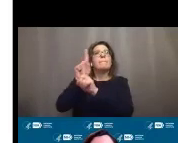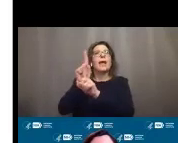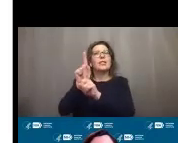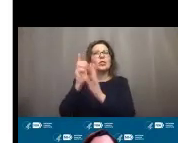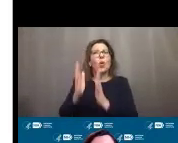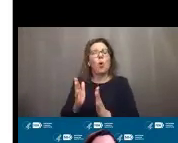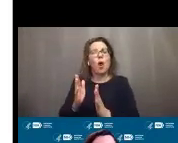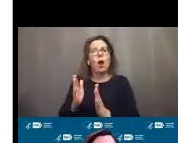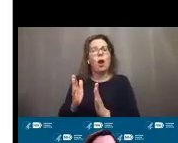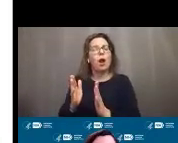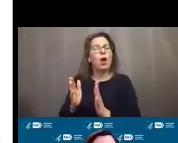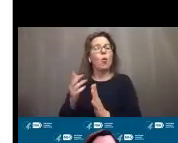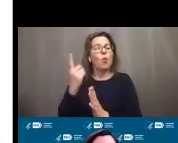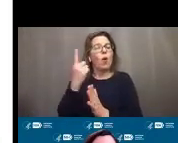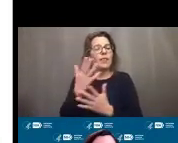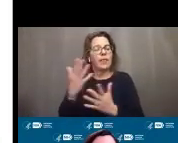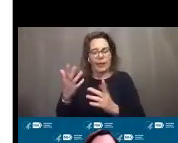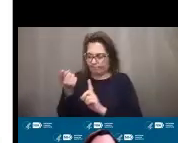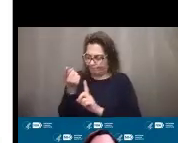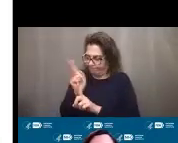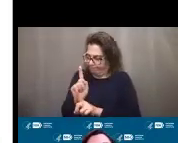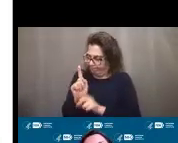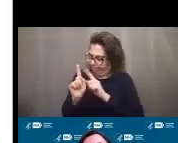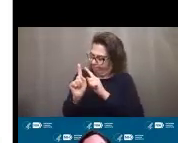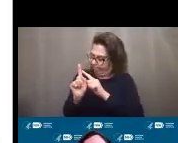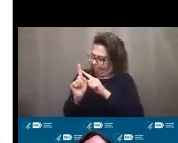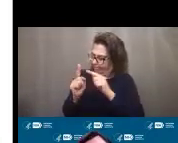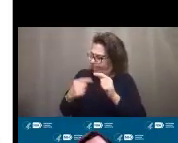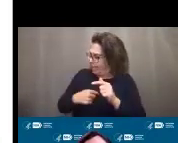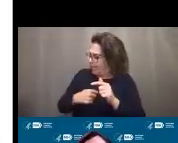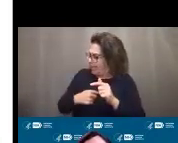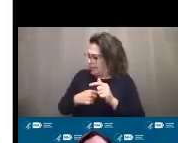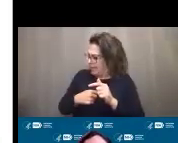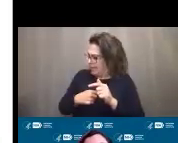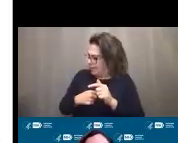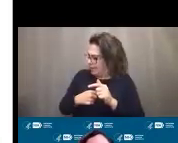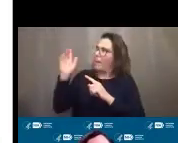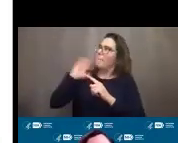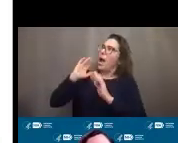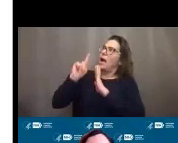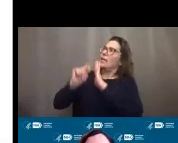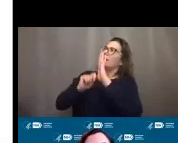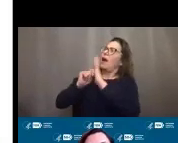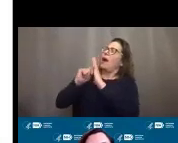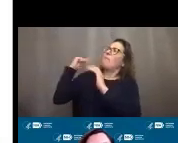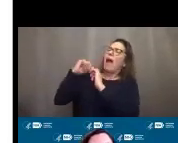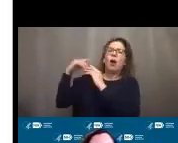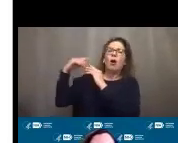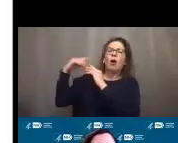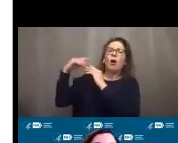So I'll give you a few minutes to answer that poll as I move on to the next slide,